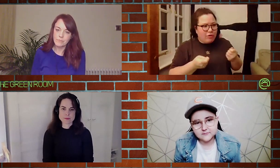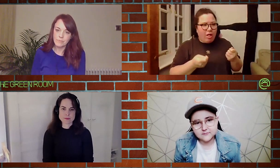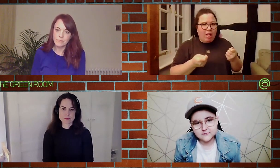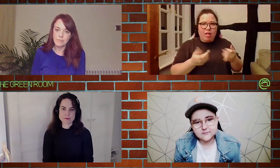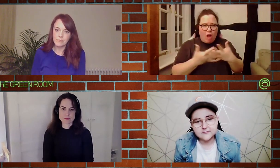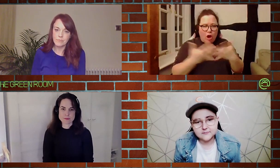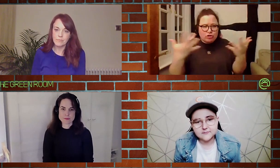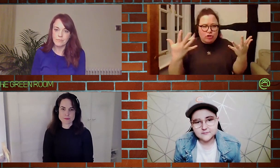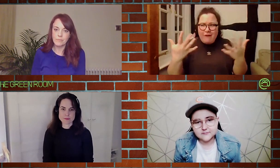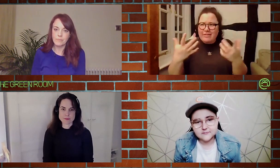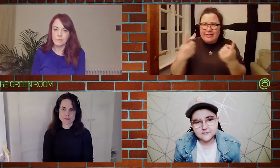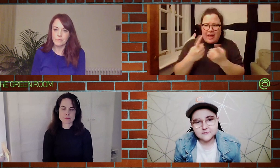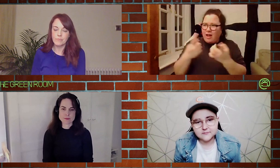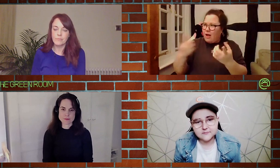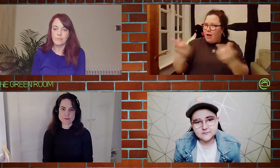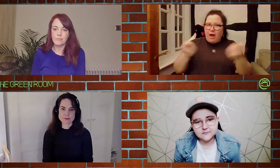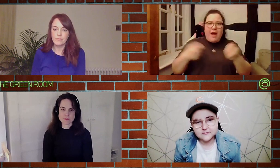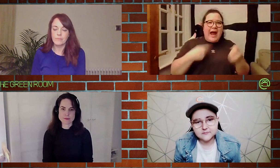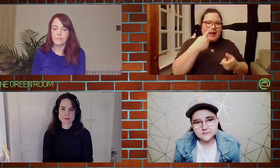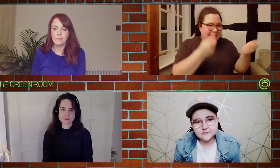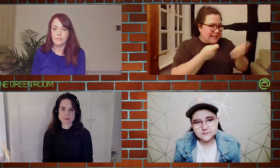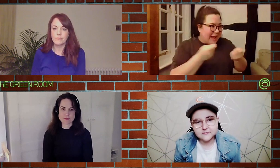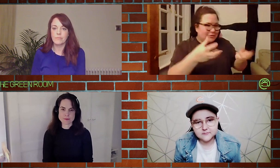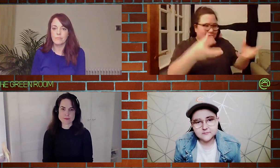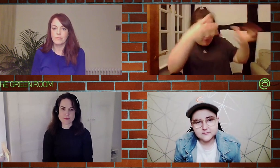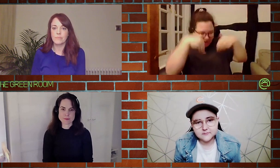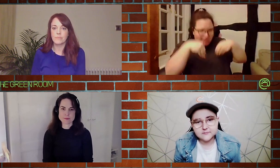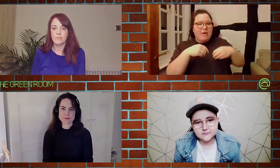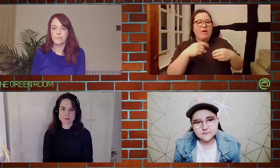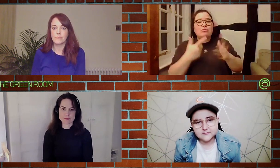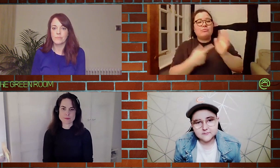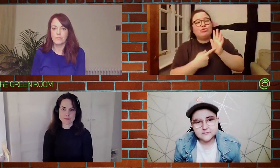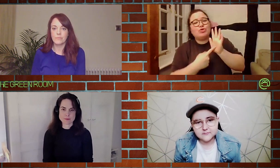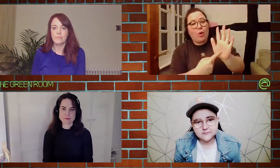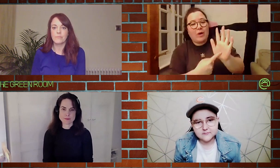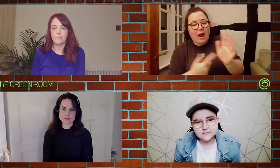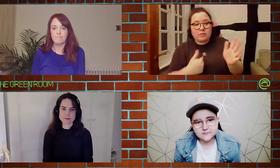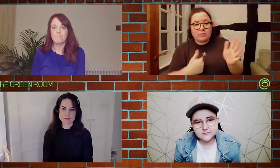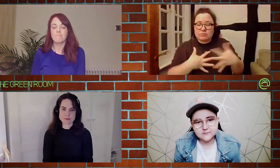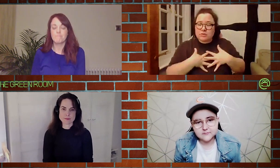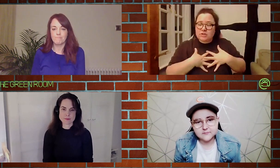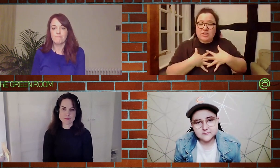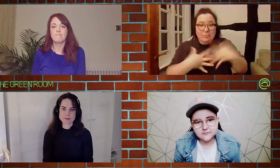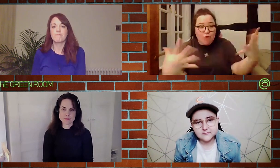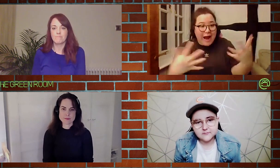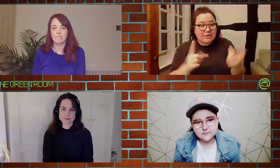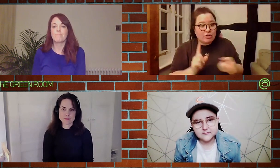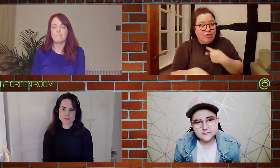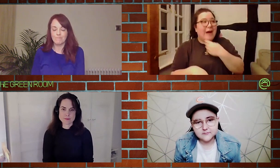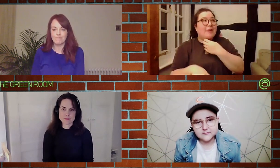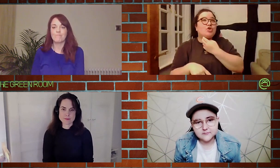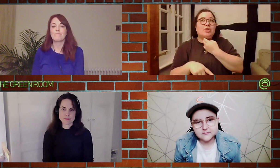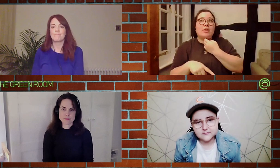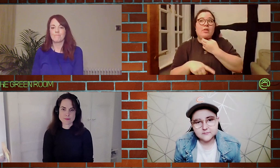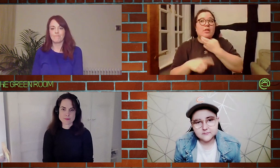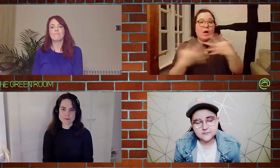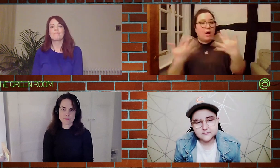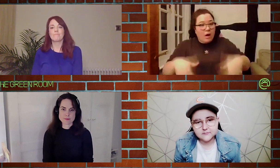feedback that I received I realized that actually I could control lots of things. I could. I was very surprised by the